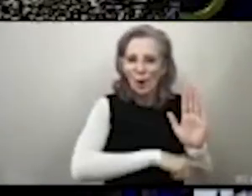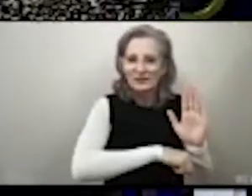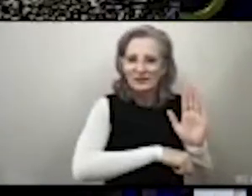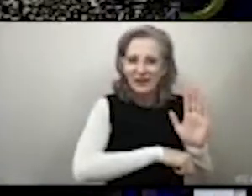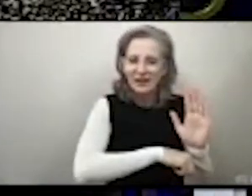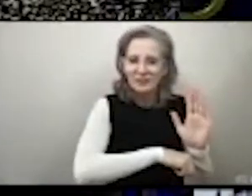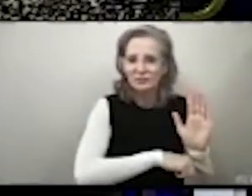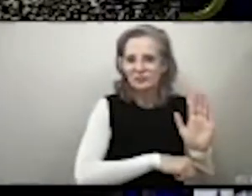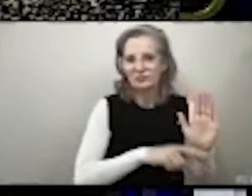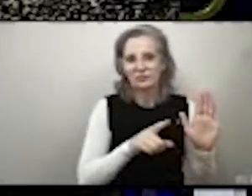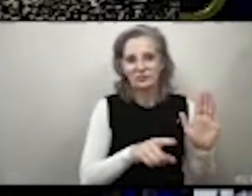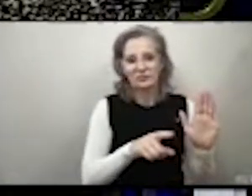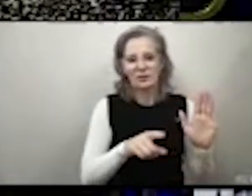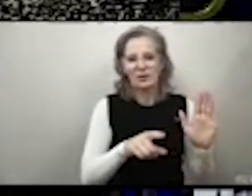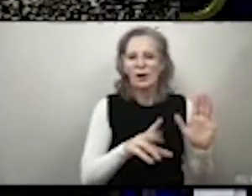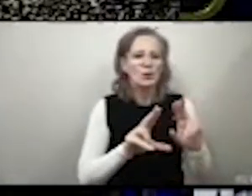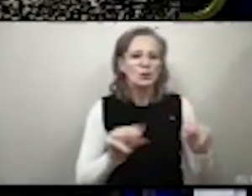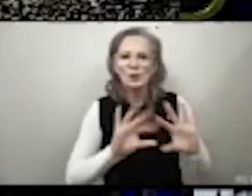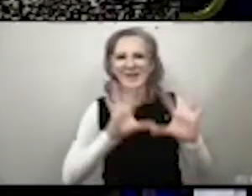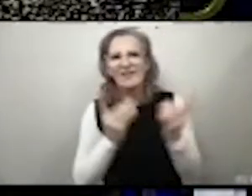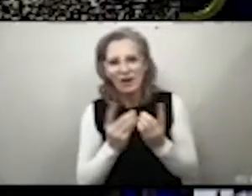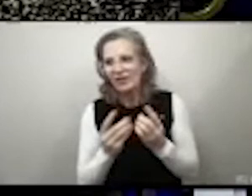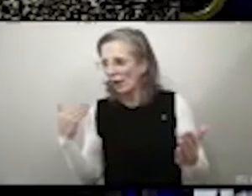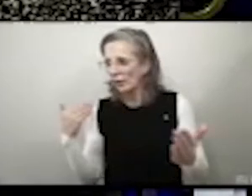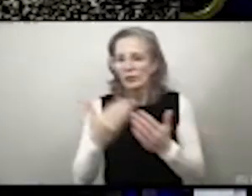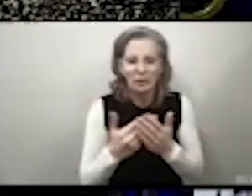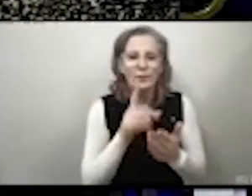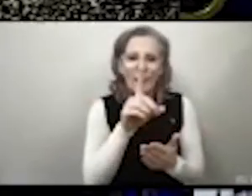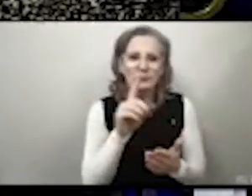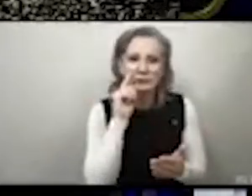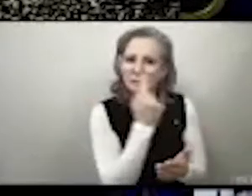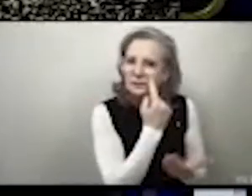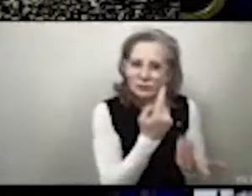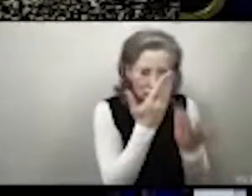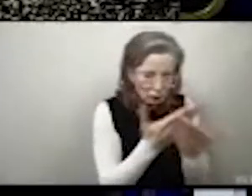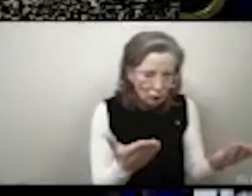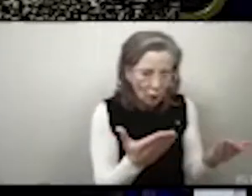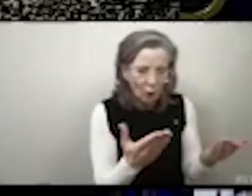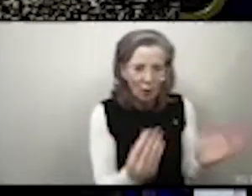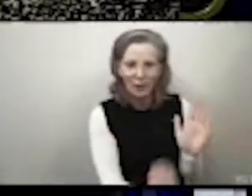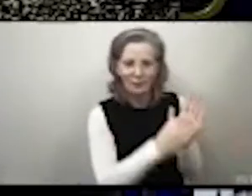quite often it's quite evident that things have come to pass that haven't been subjected to the kind of scrutiny